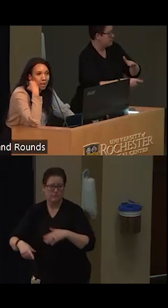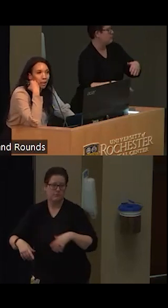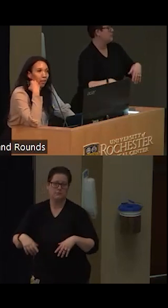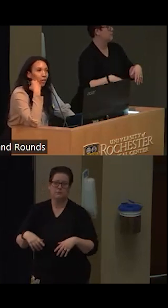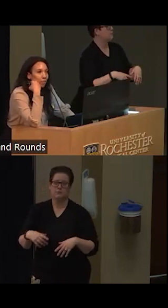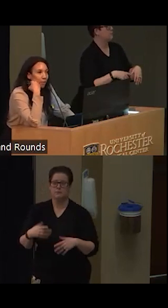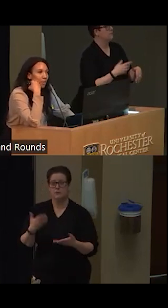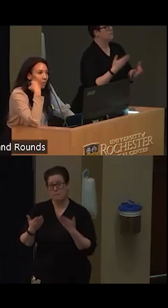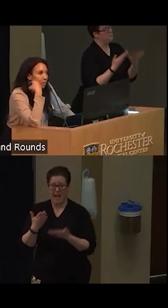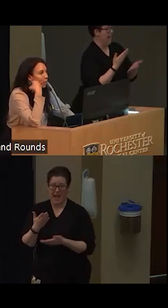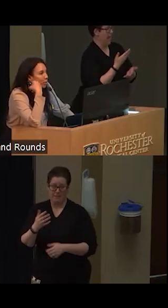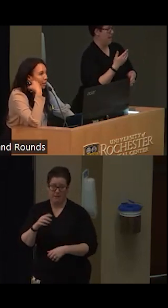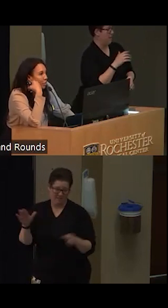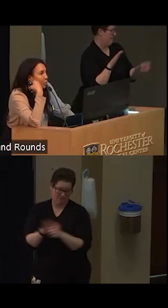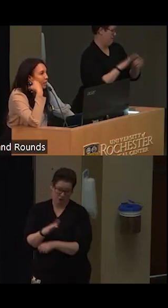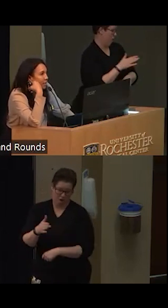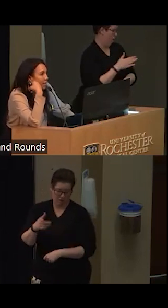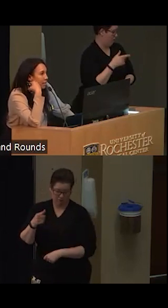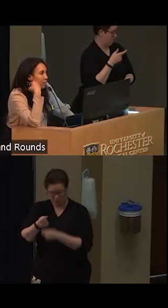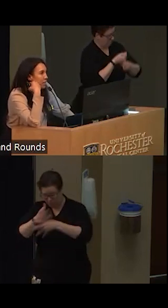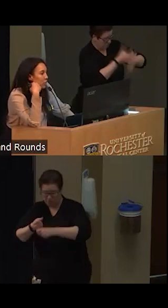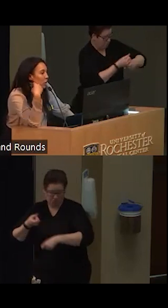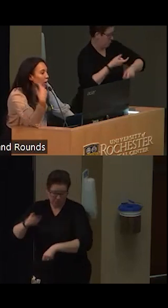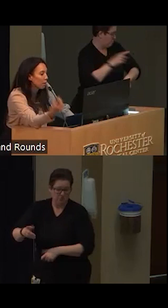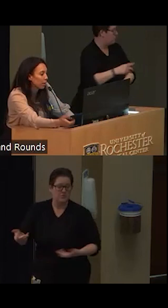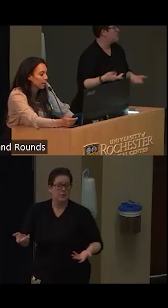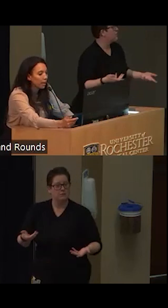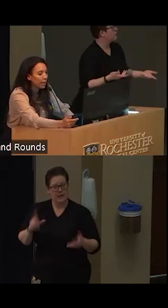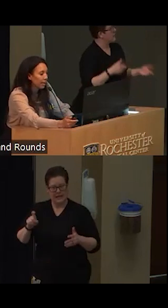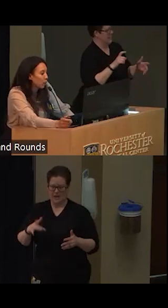maybe not micro maybe they were macroaggressions and we need that safe space to talk about it and